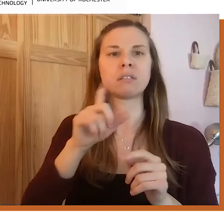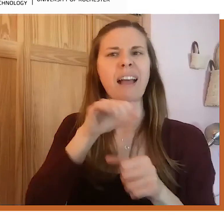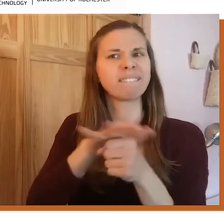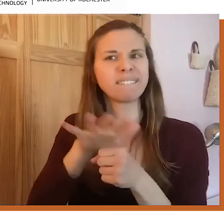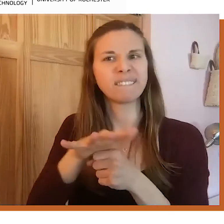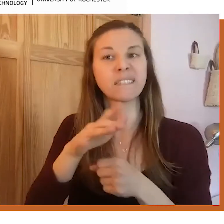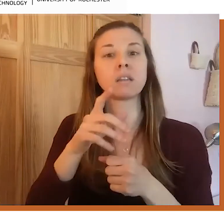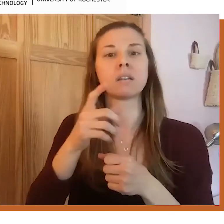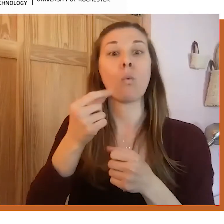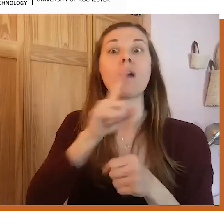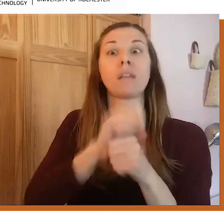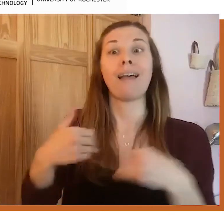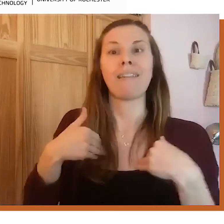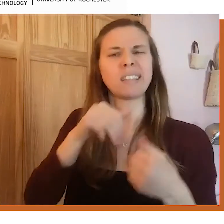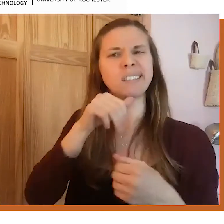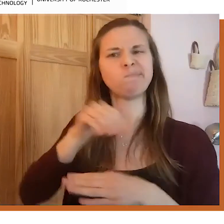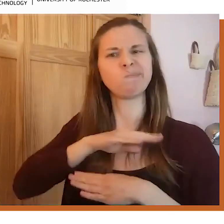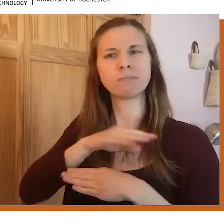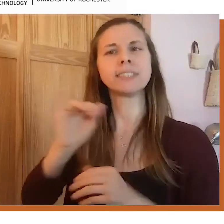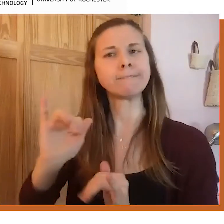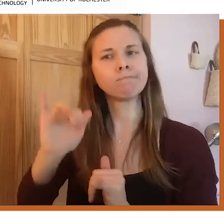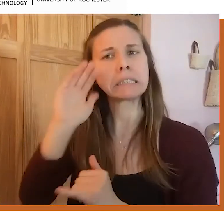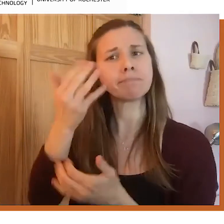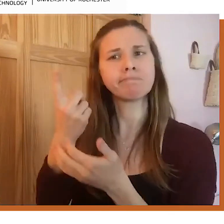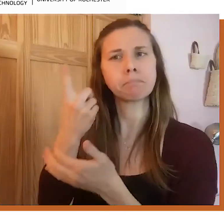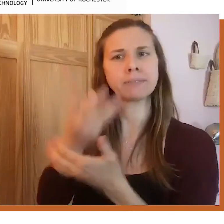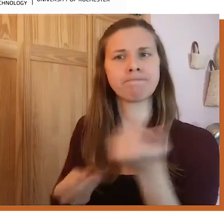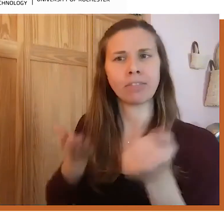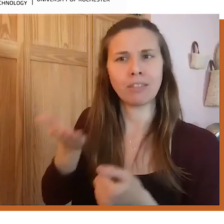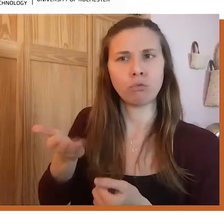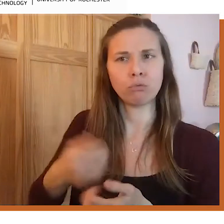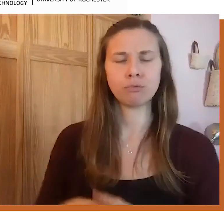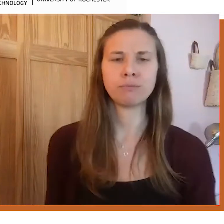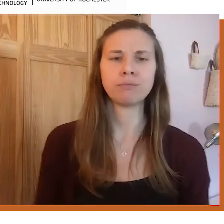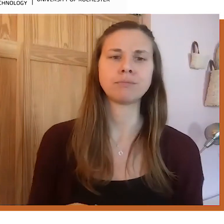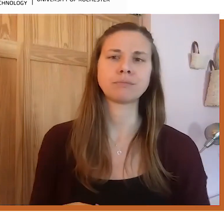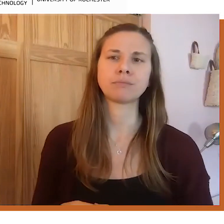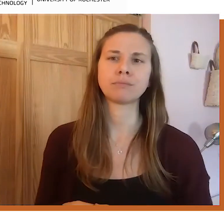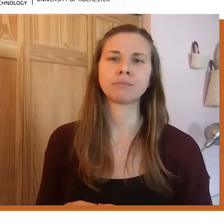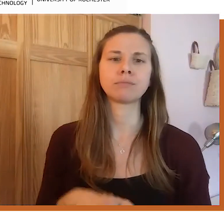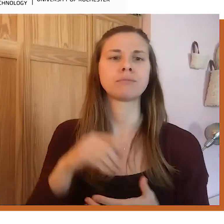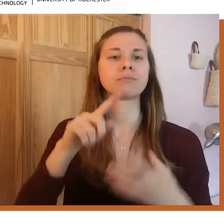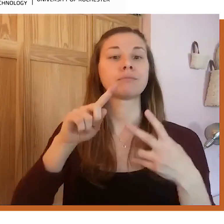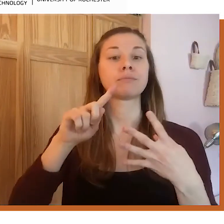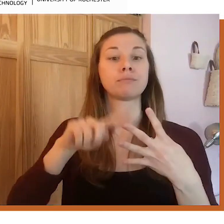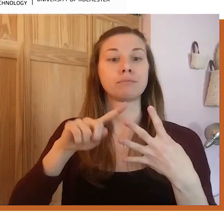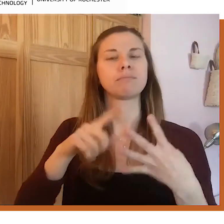that there's no enough data on that, and it seems that there is something missing in the care of Deaf women who are pregnant...